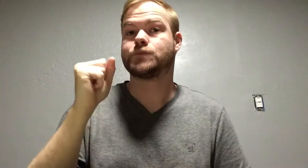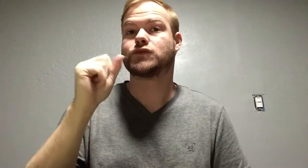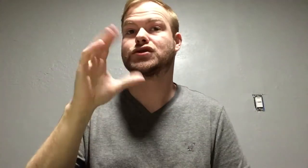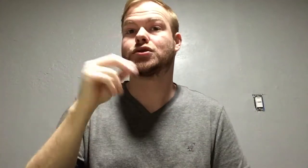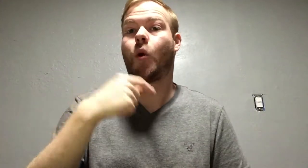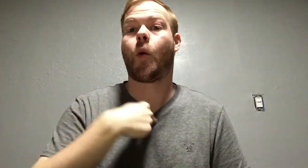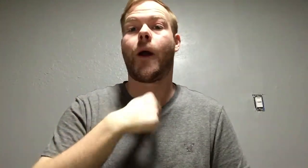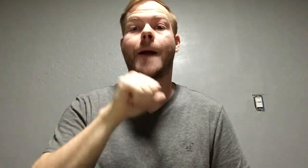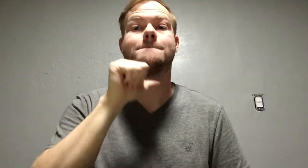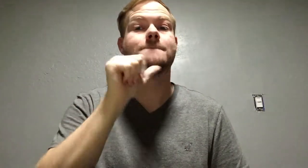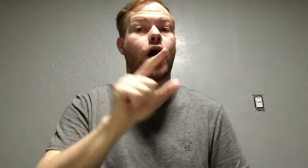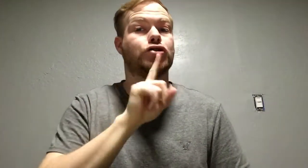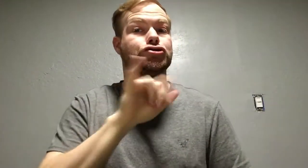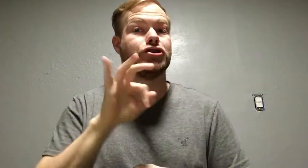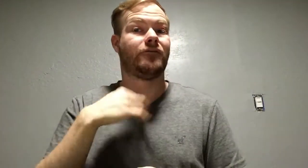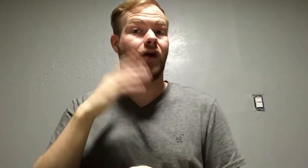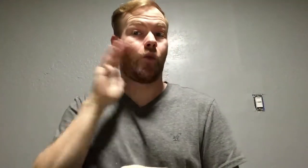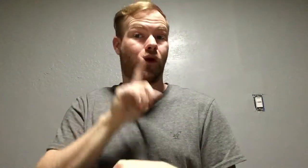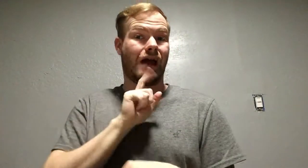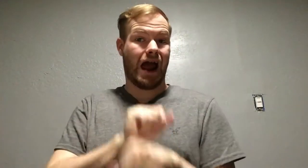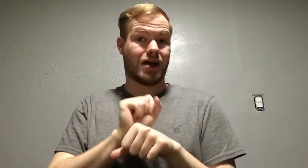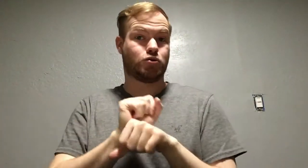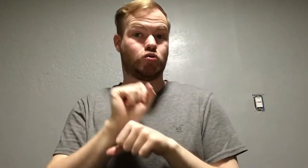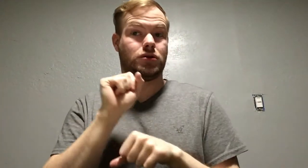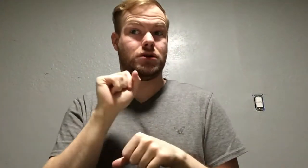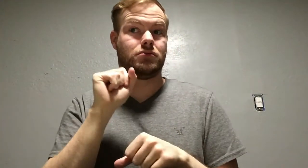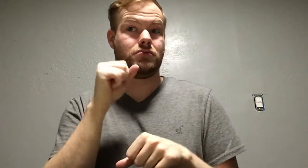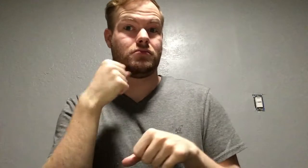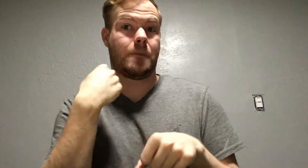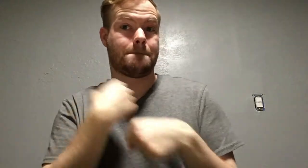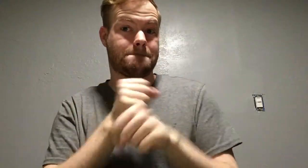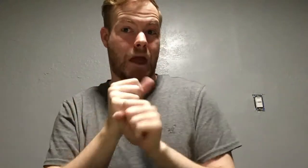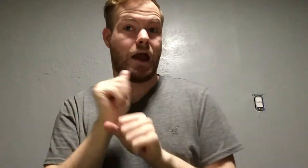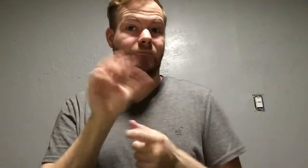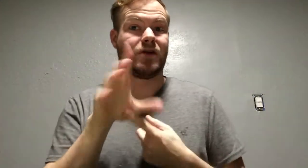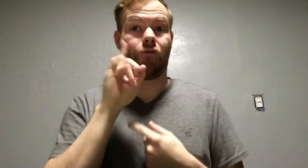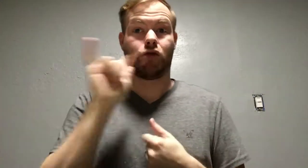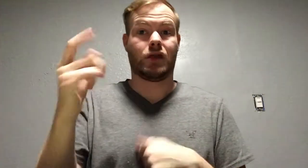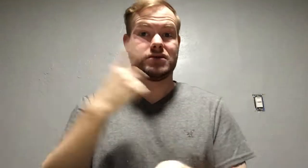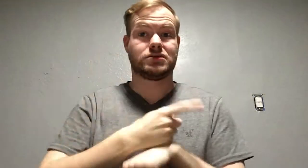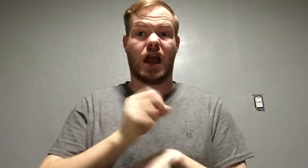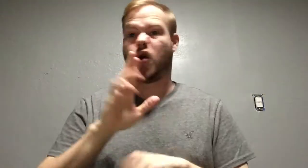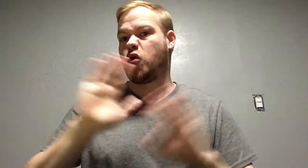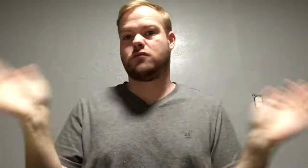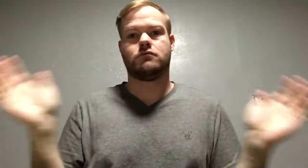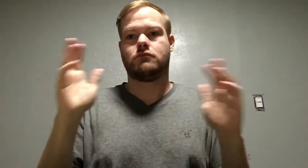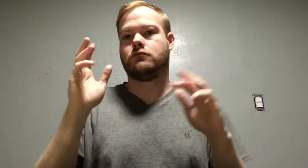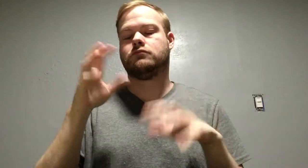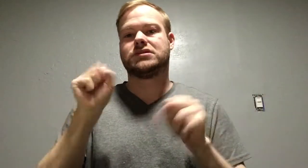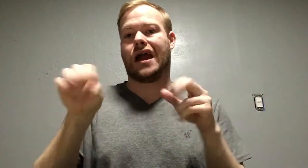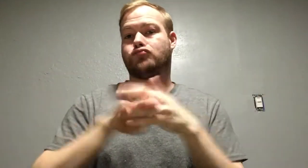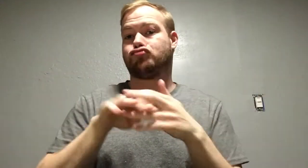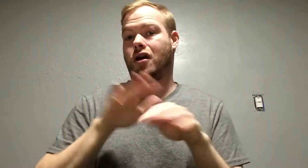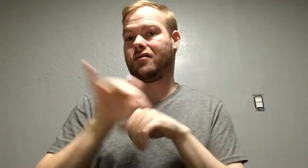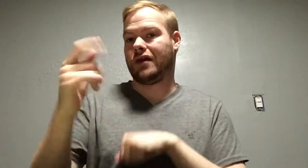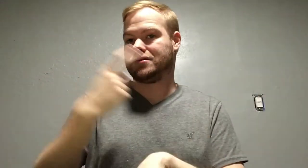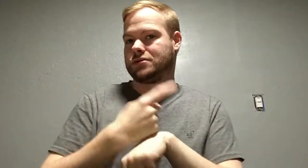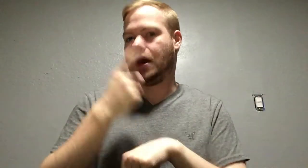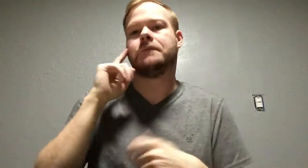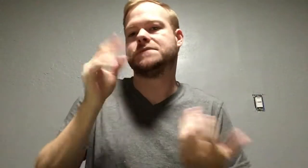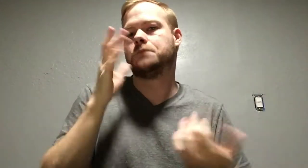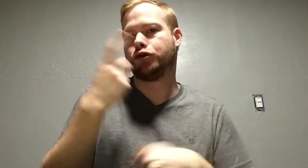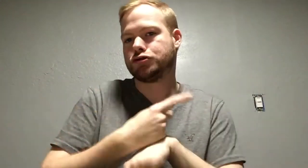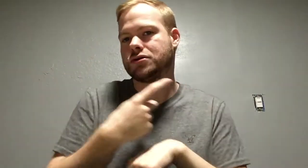So I'm not sure if I will actually make a video for that day or take a break on that day, because it's Mother's Day.